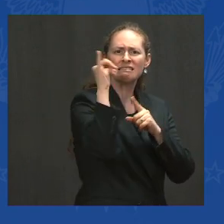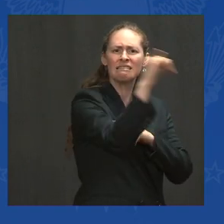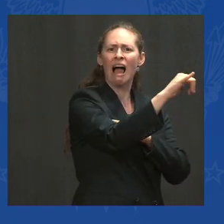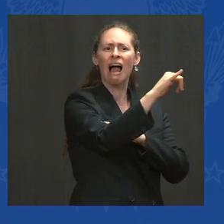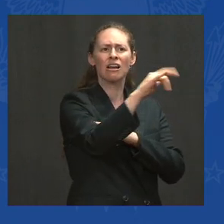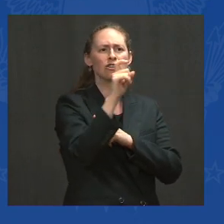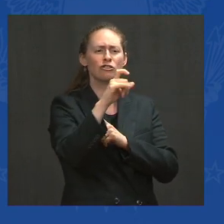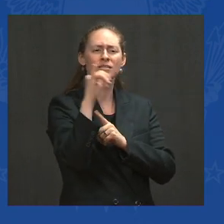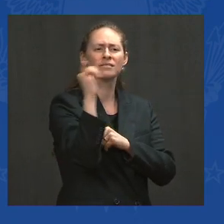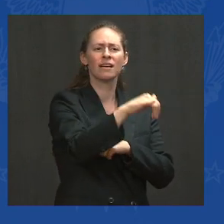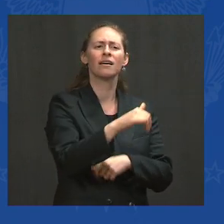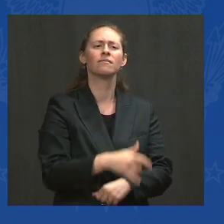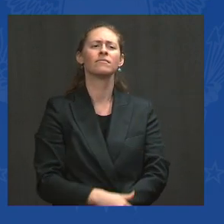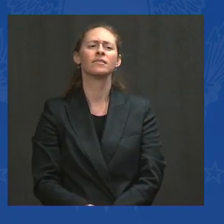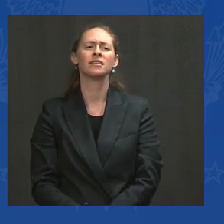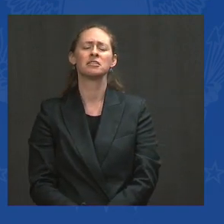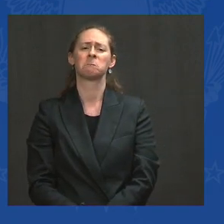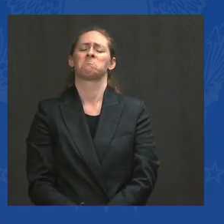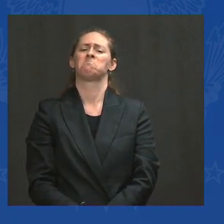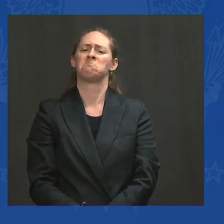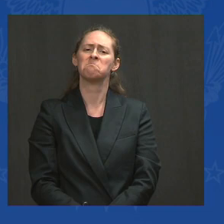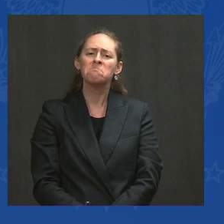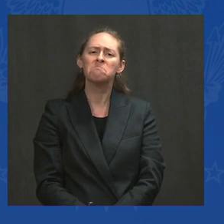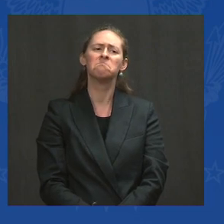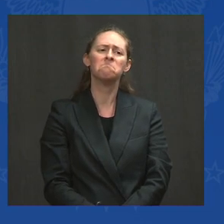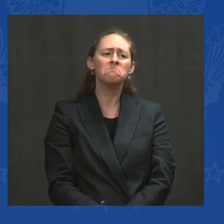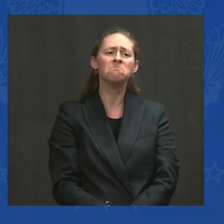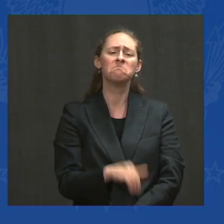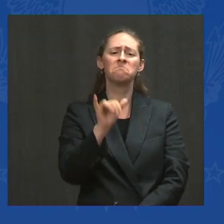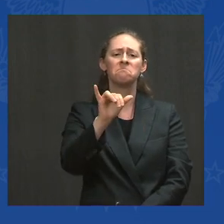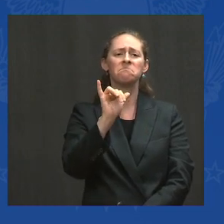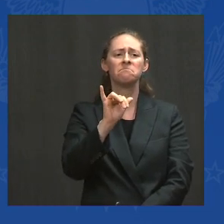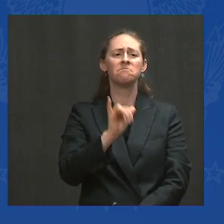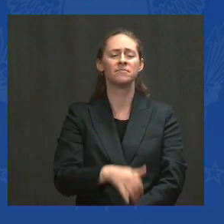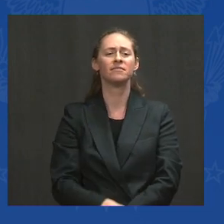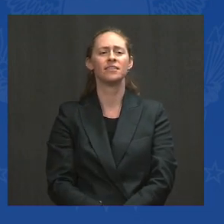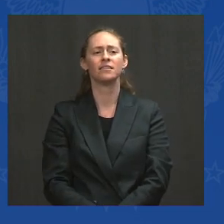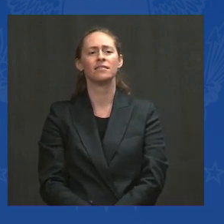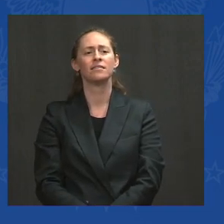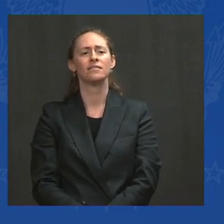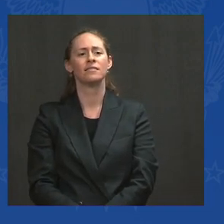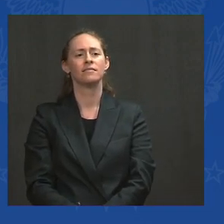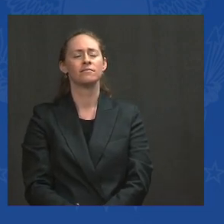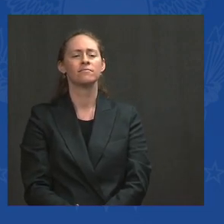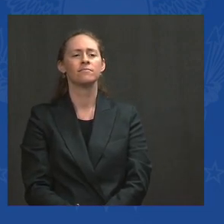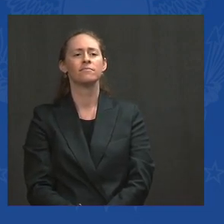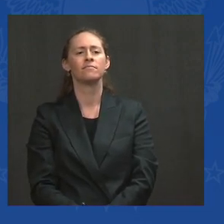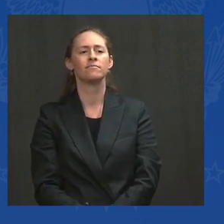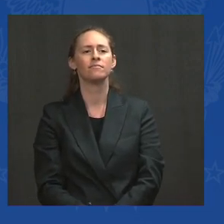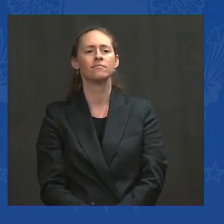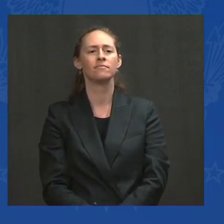In doing so, they point to the fact that we -- we have not taken losses in this last year, so they